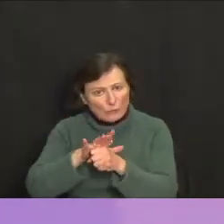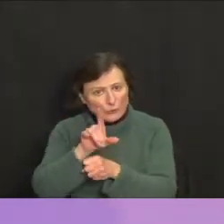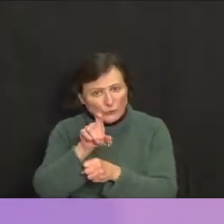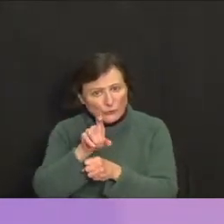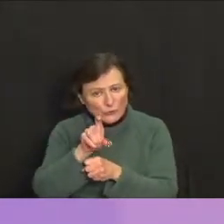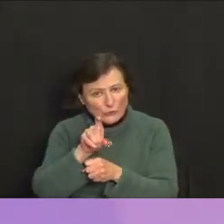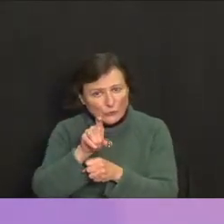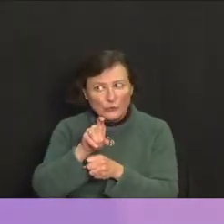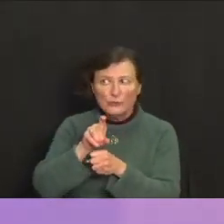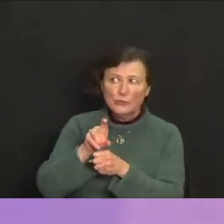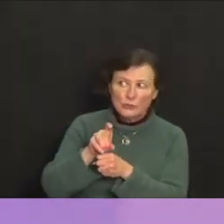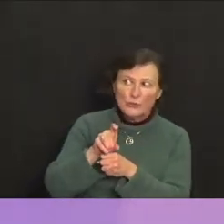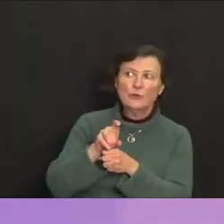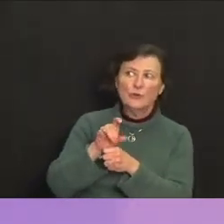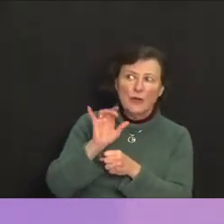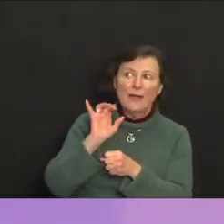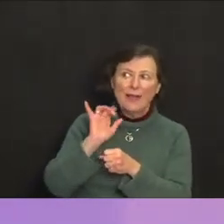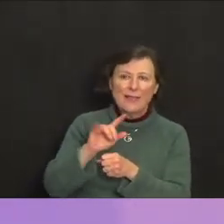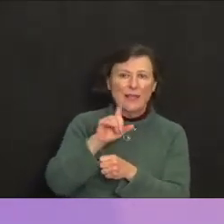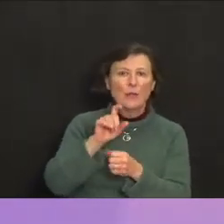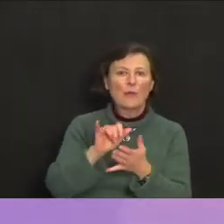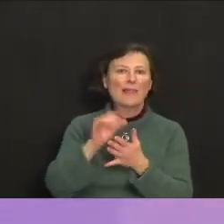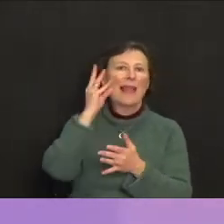That's the sort of question that an experienced teacher asks.